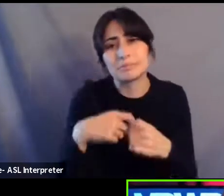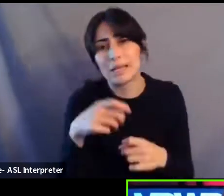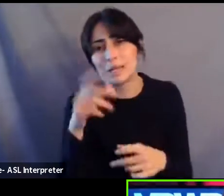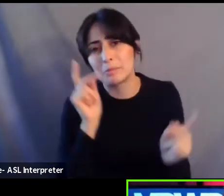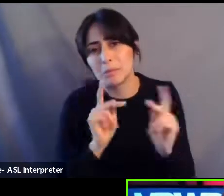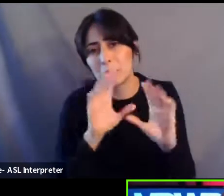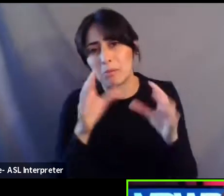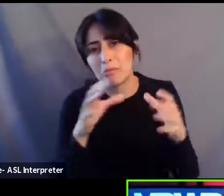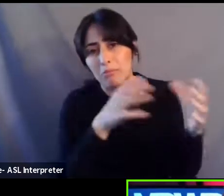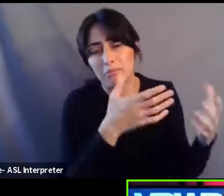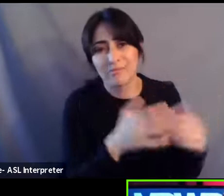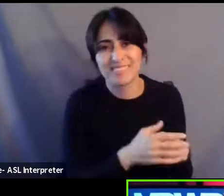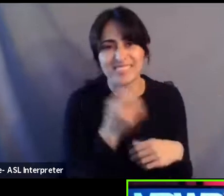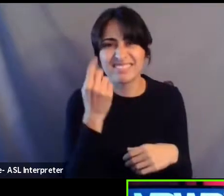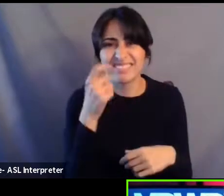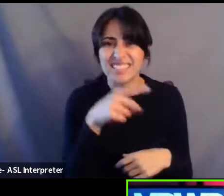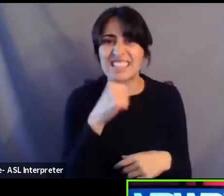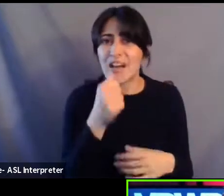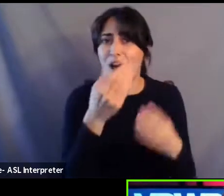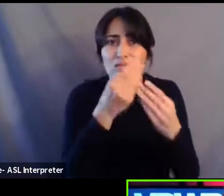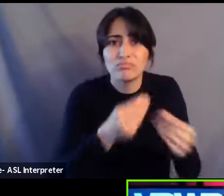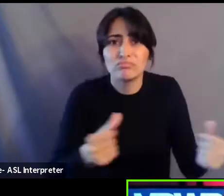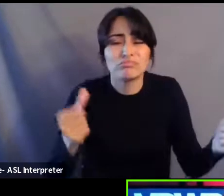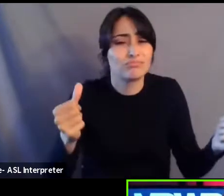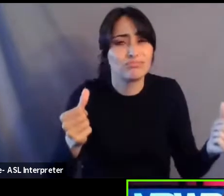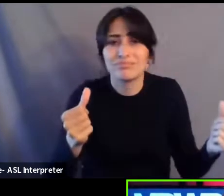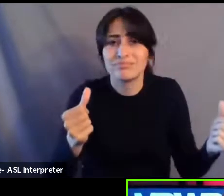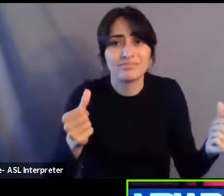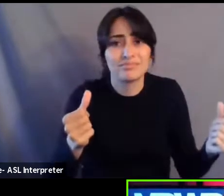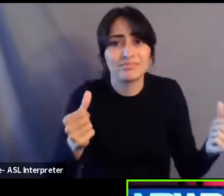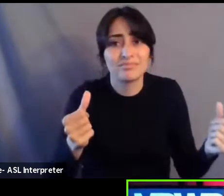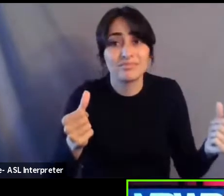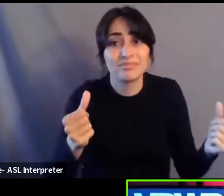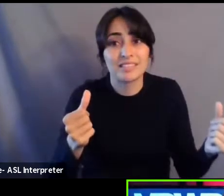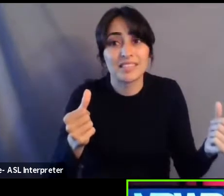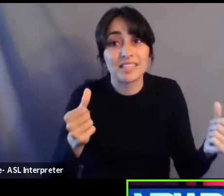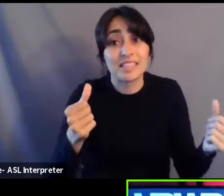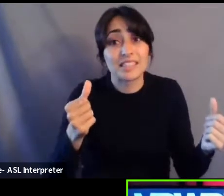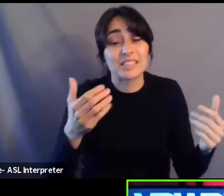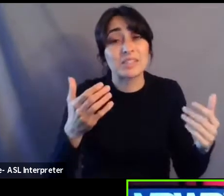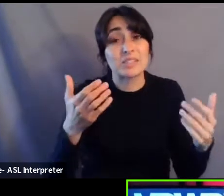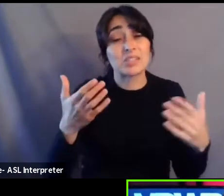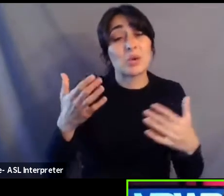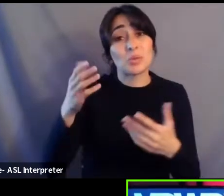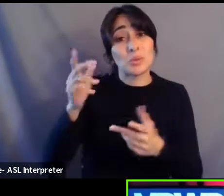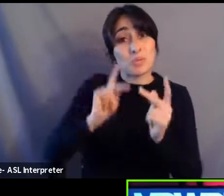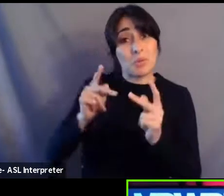That's not a solution. That just keeps the people in poverty in poverty. It is not empowering